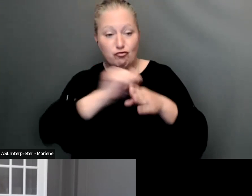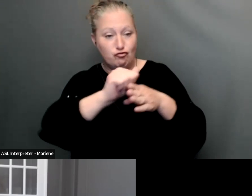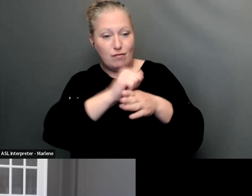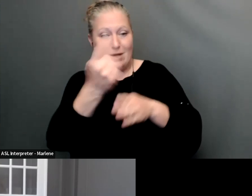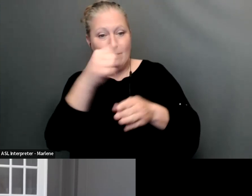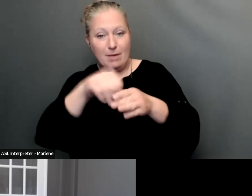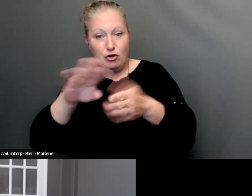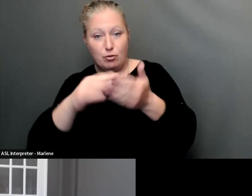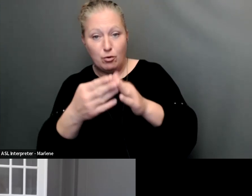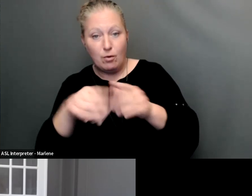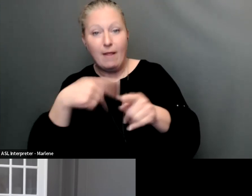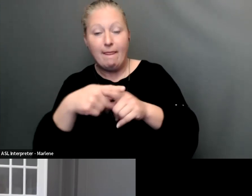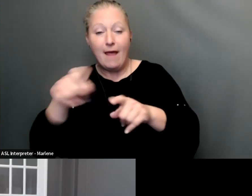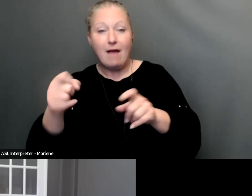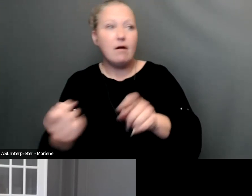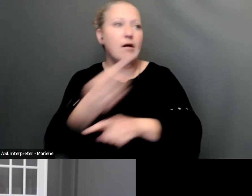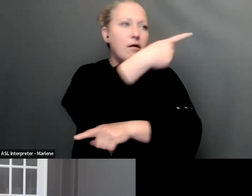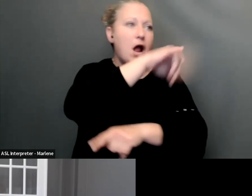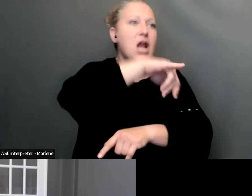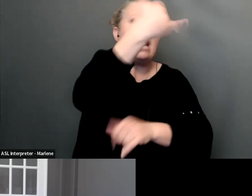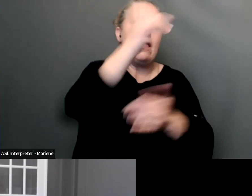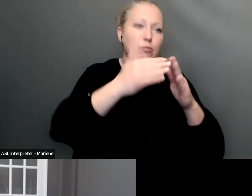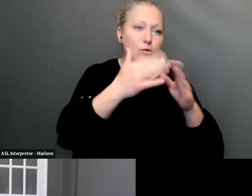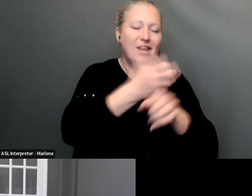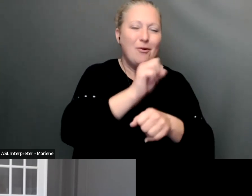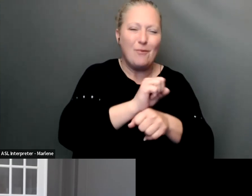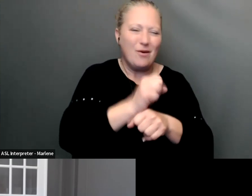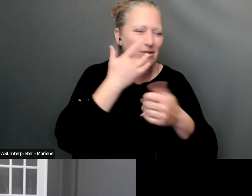so they have to go off to some other community to get a job. You know what you're trying to do